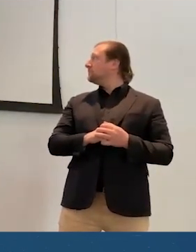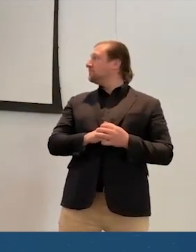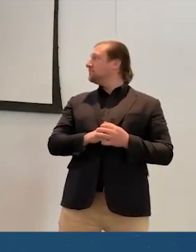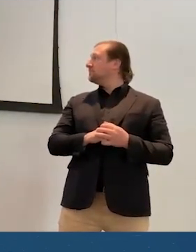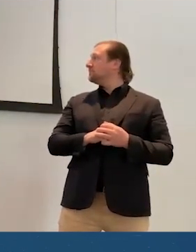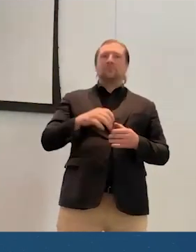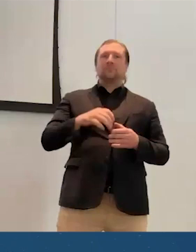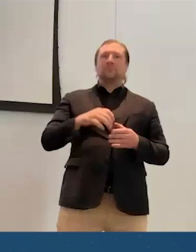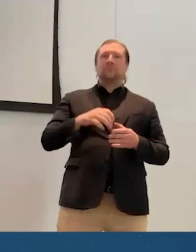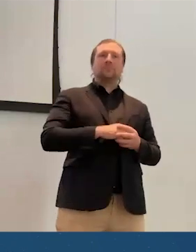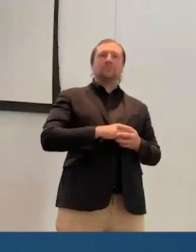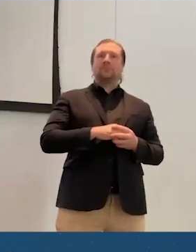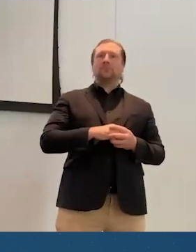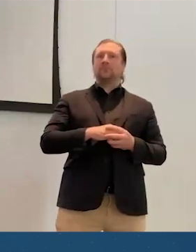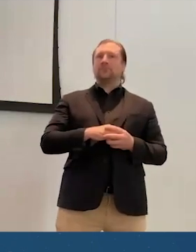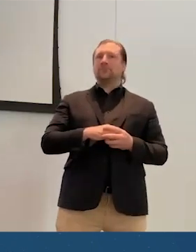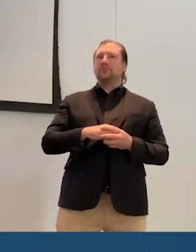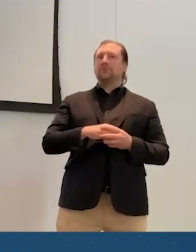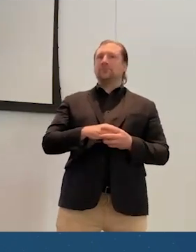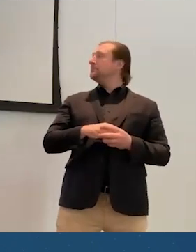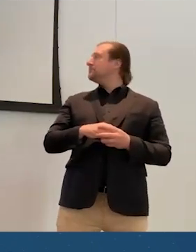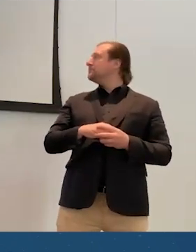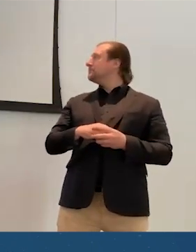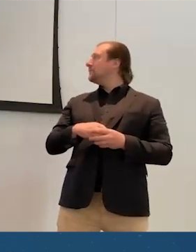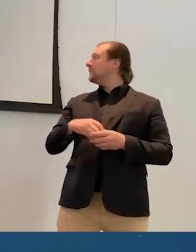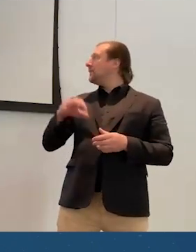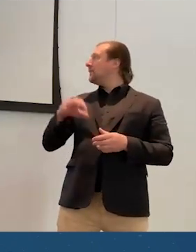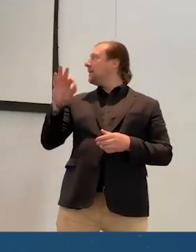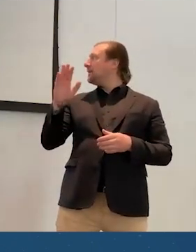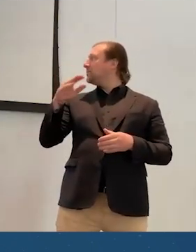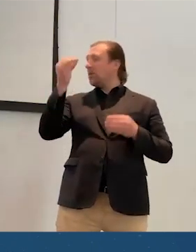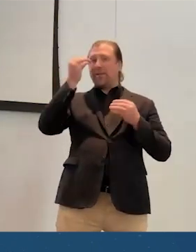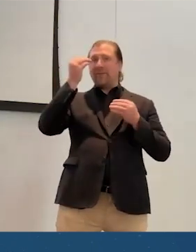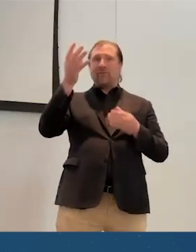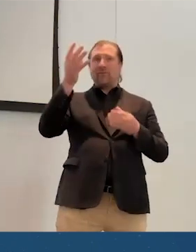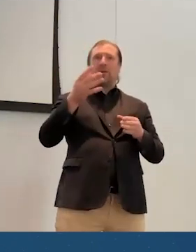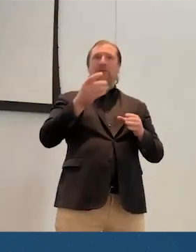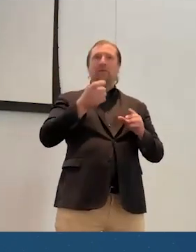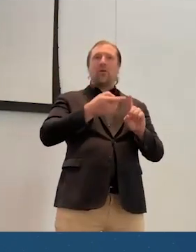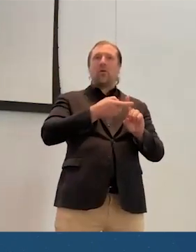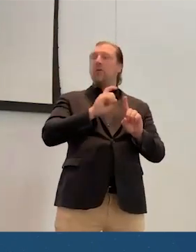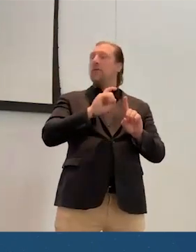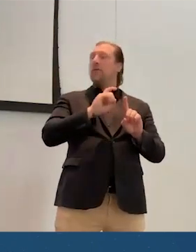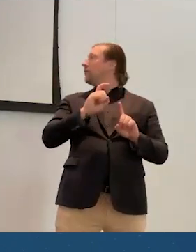the ability to generalize these insights into wider